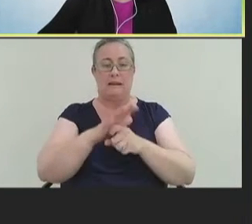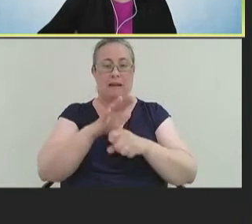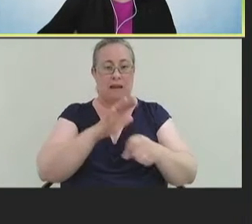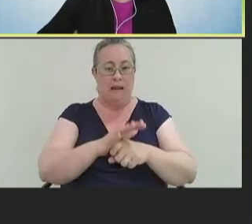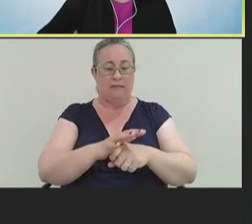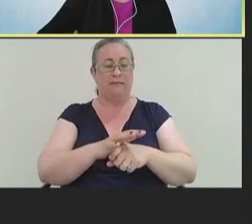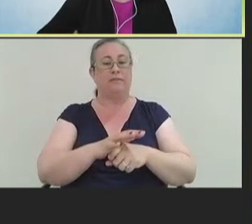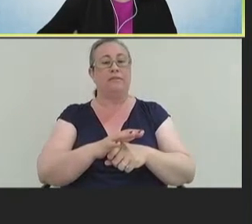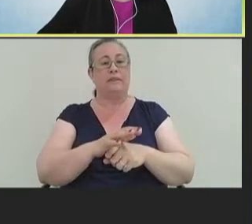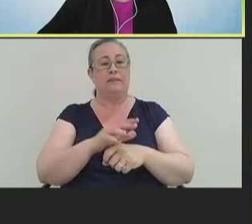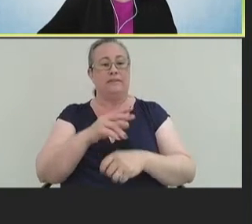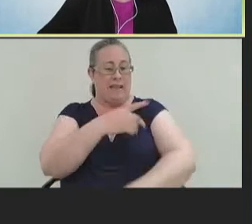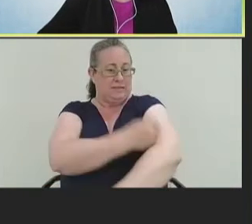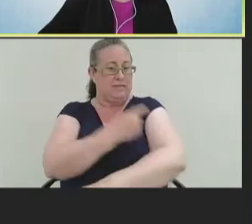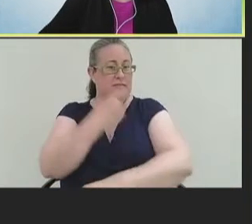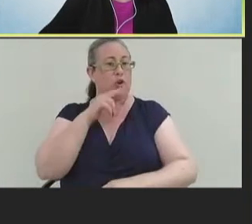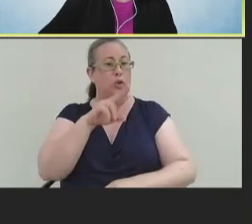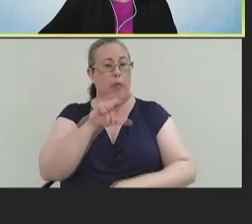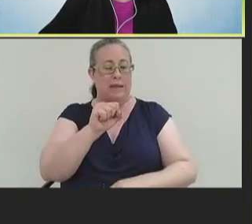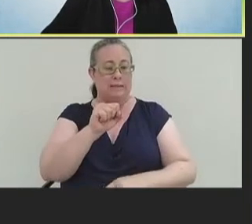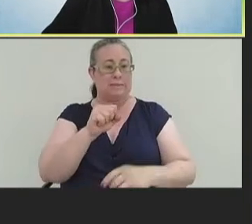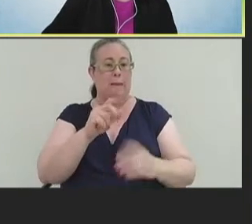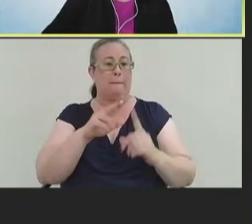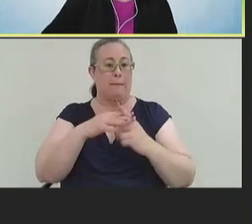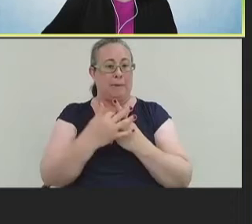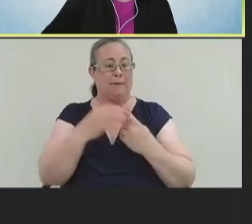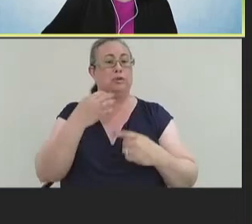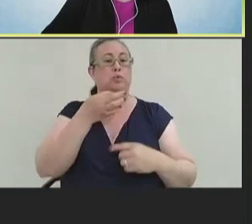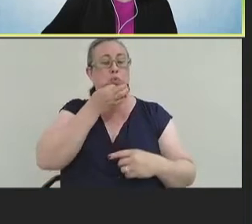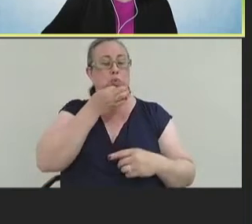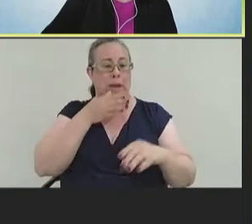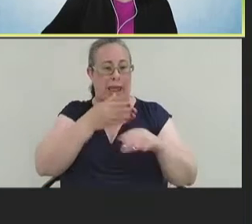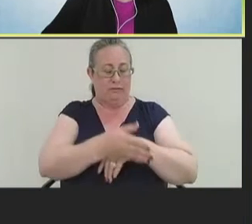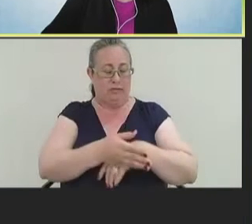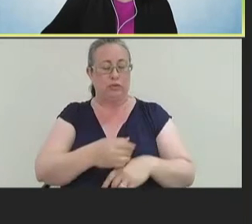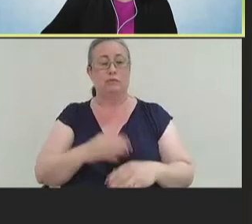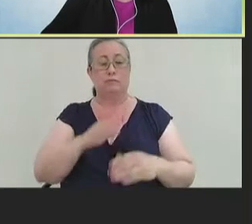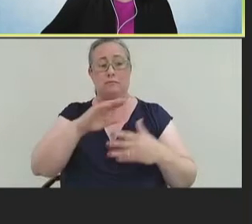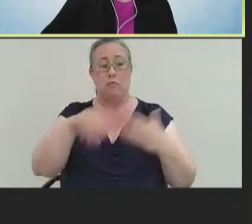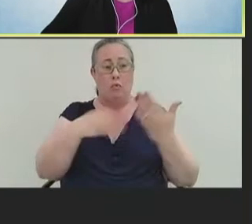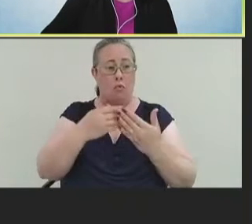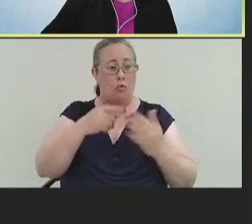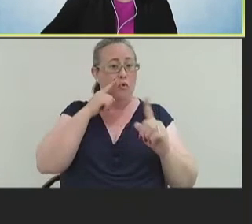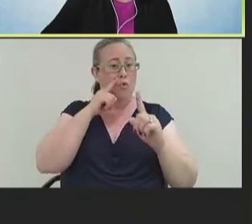U.S. population shortly thereafter. And so, all of these goals align with the BARDA Strategic